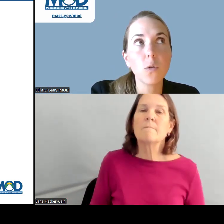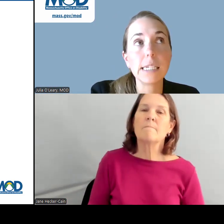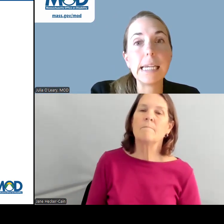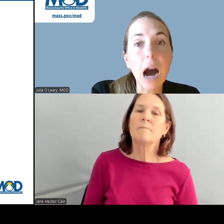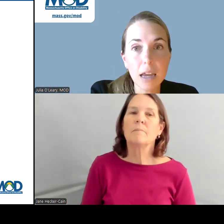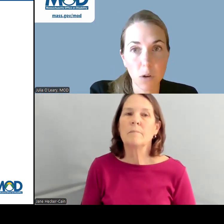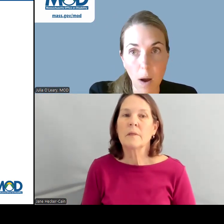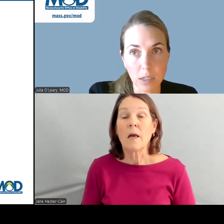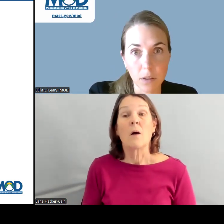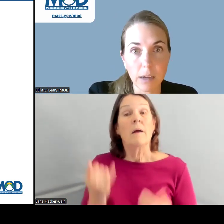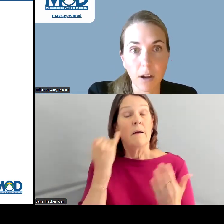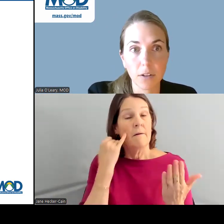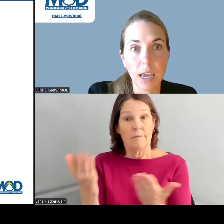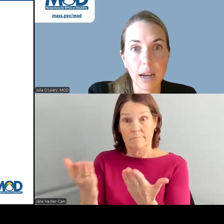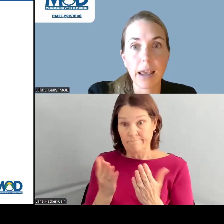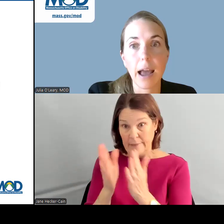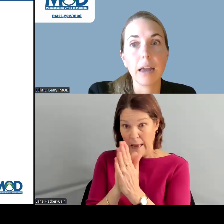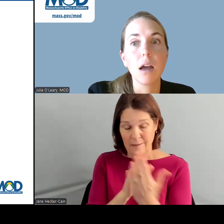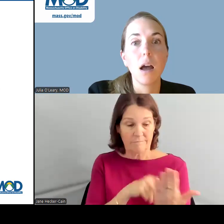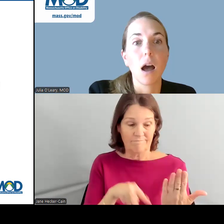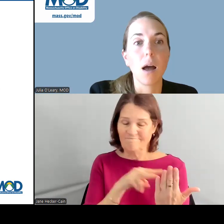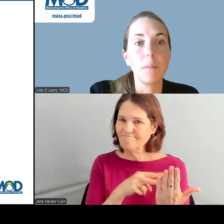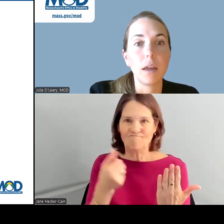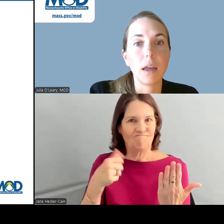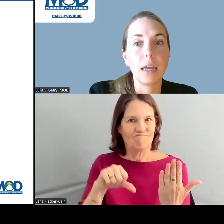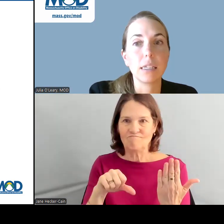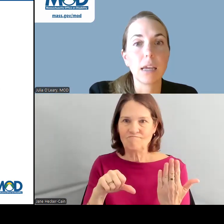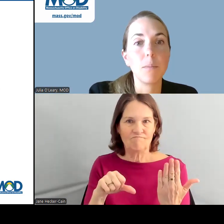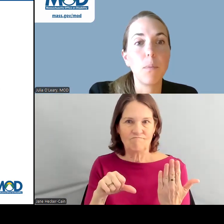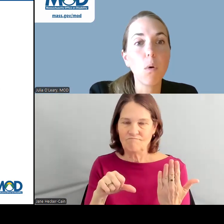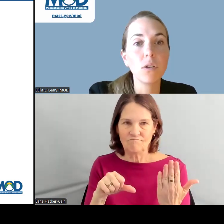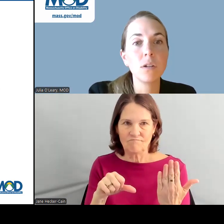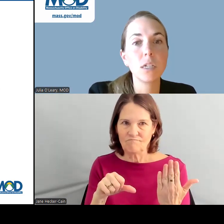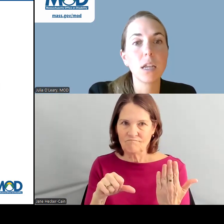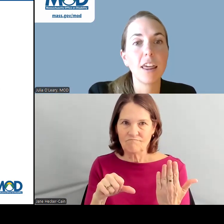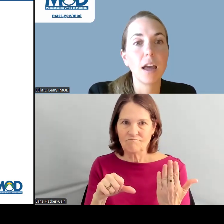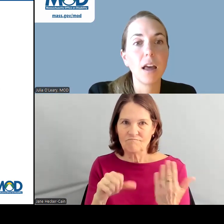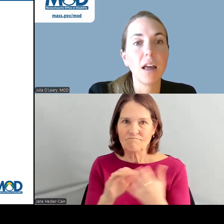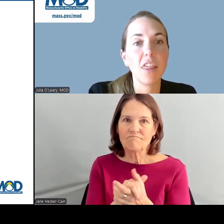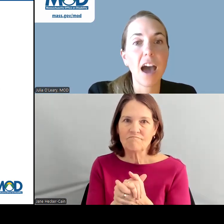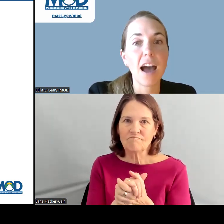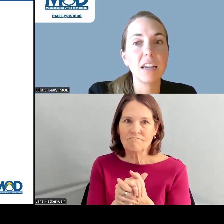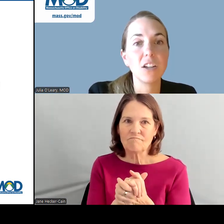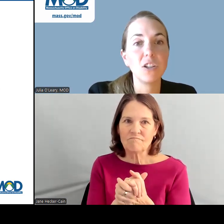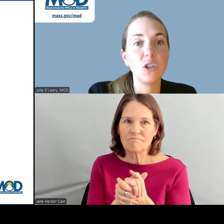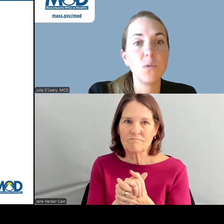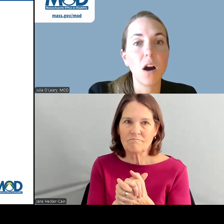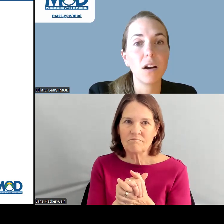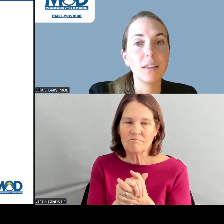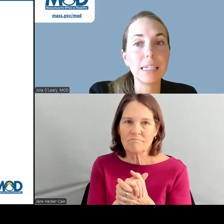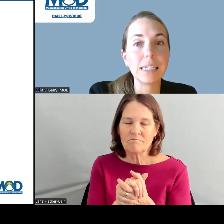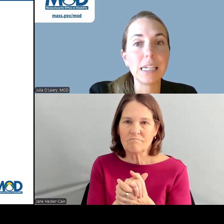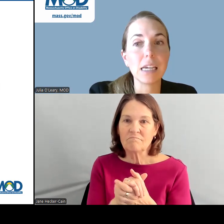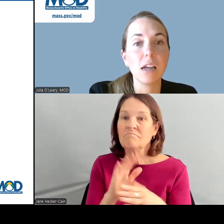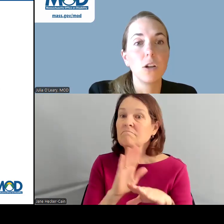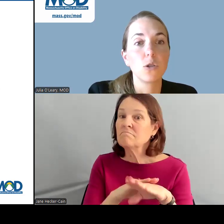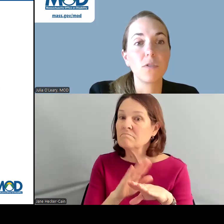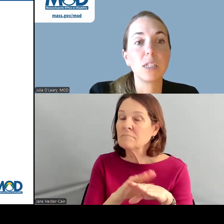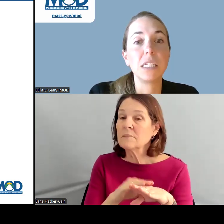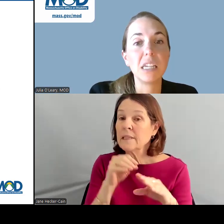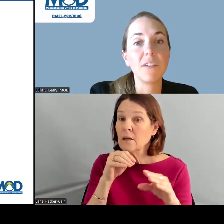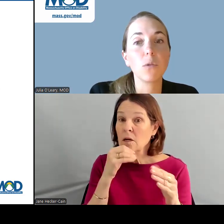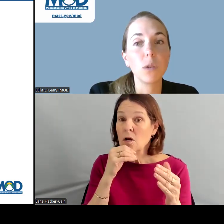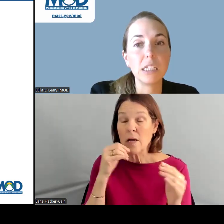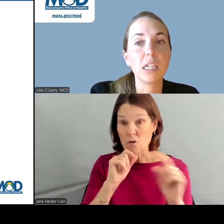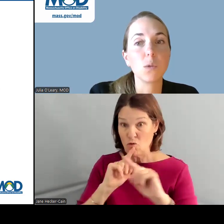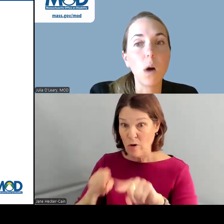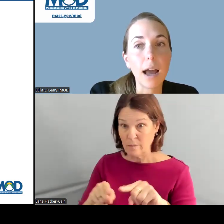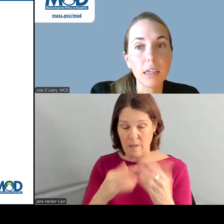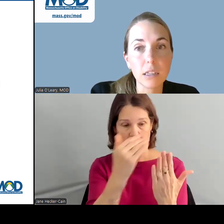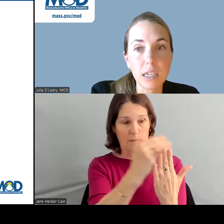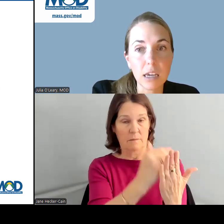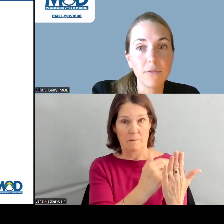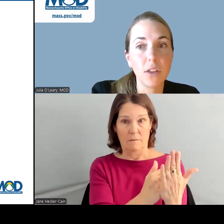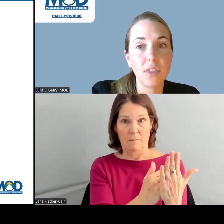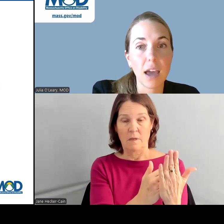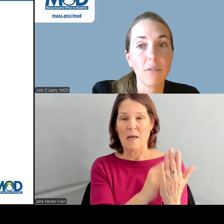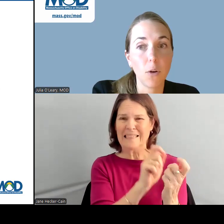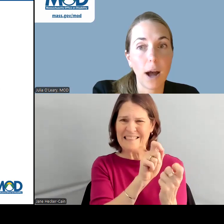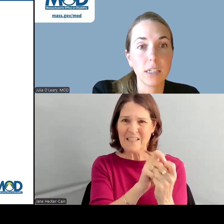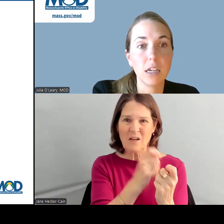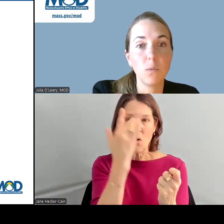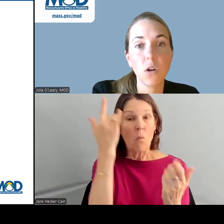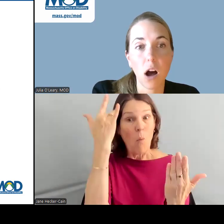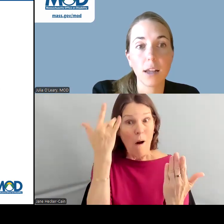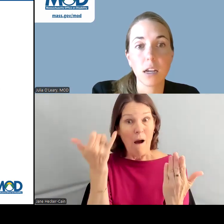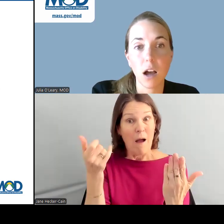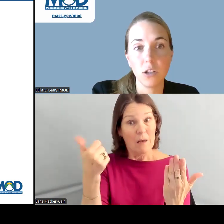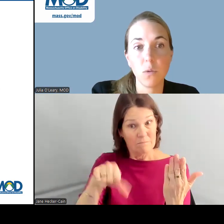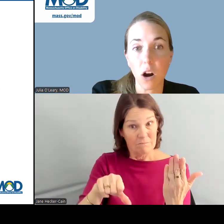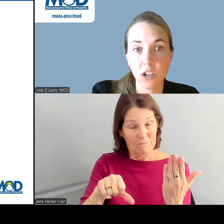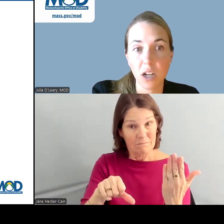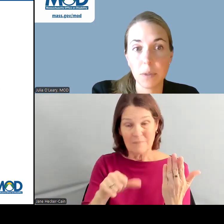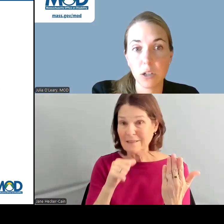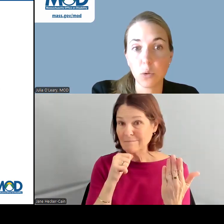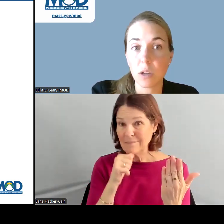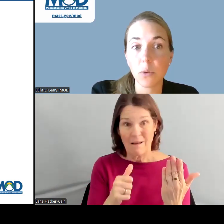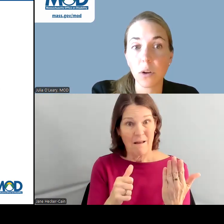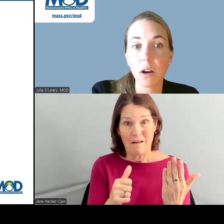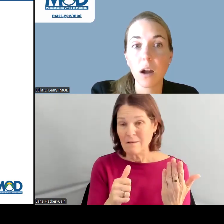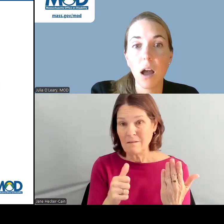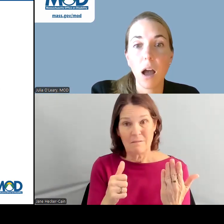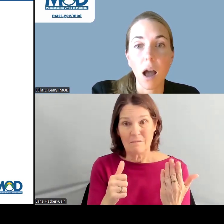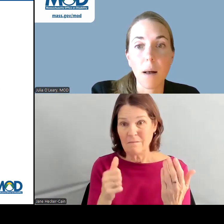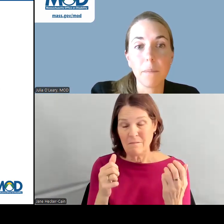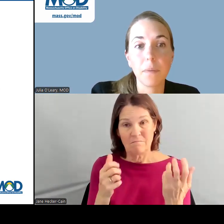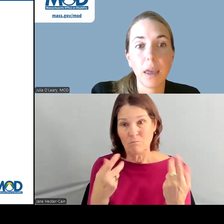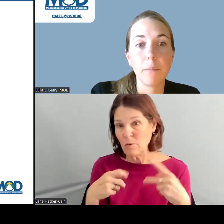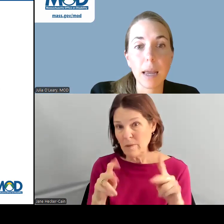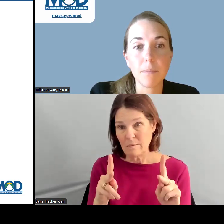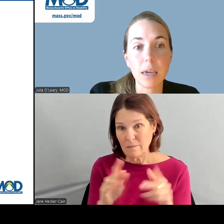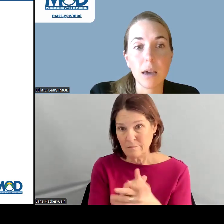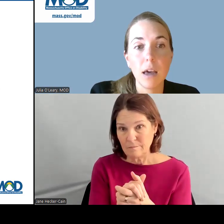Now, when you're denying requests for leave under the ADA, it's important that you are listing sort of the specific reasons why the leave that they have requested will cause an undue hardship to the employer.